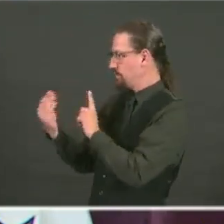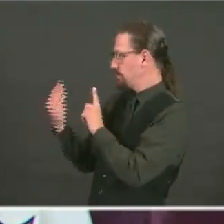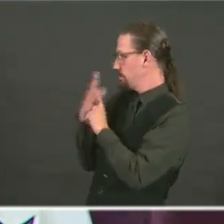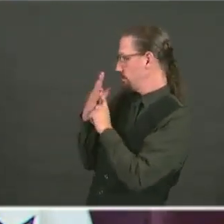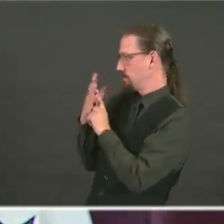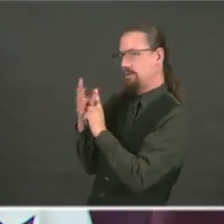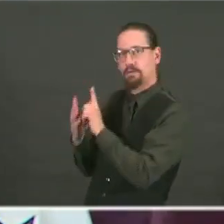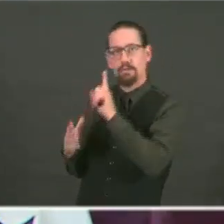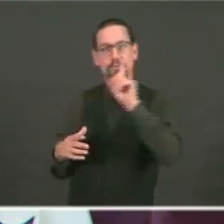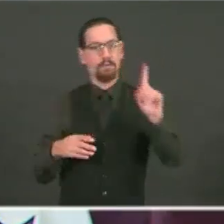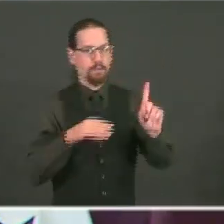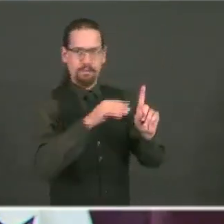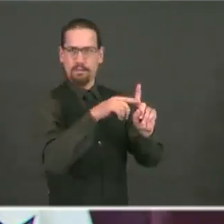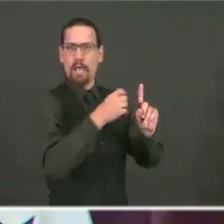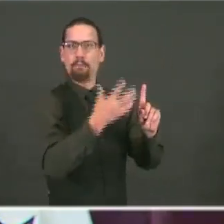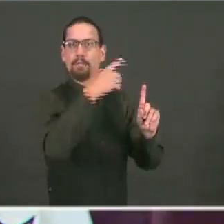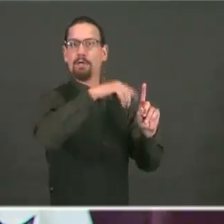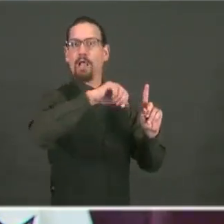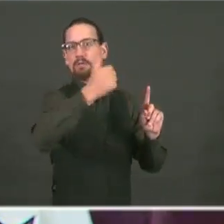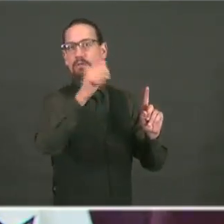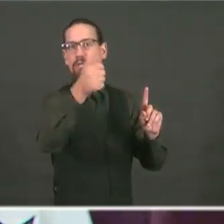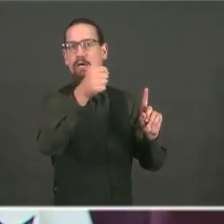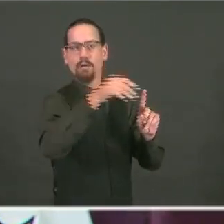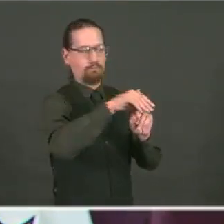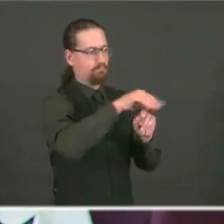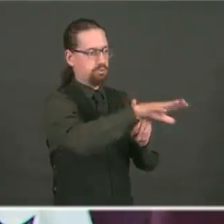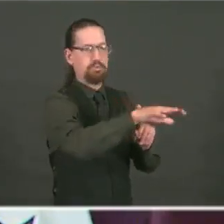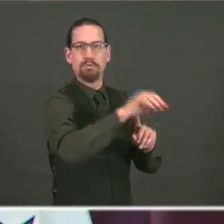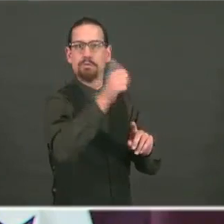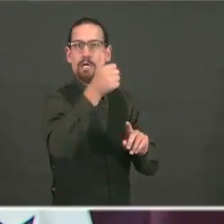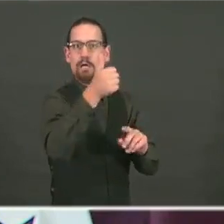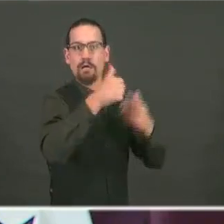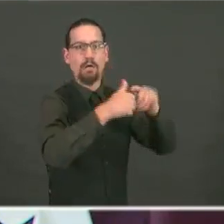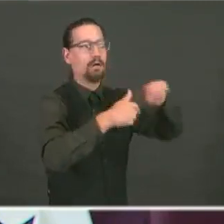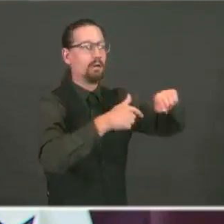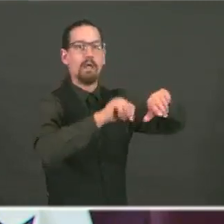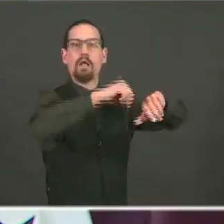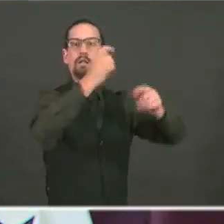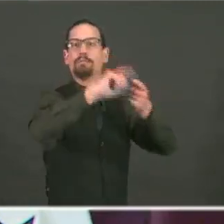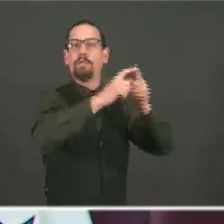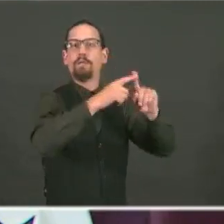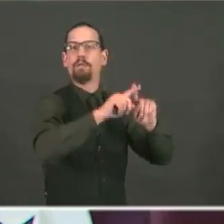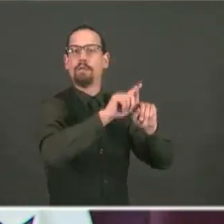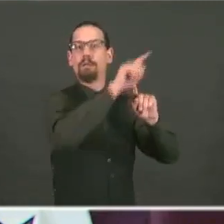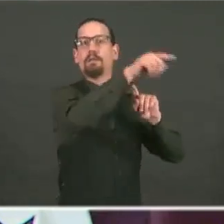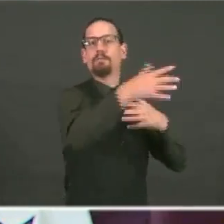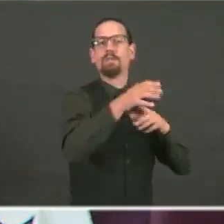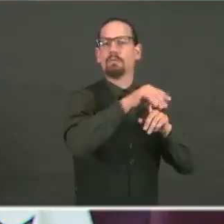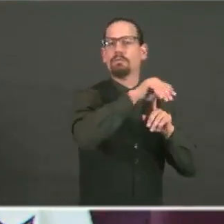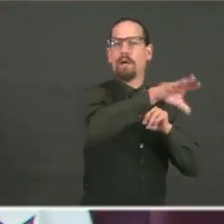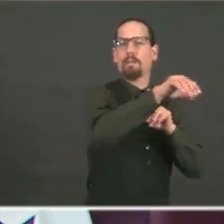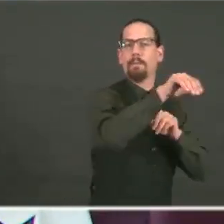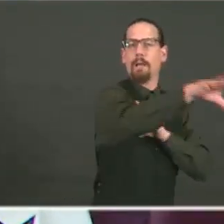I'M ASKING YOU, I KNOW IT HAS BEEN SEVEN MONTHS, WE ARE IMPOSING THESE RULES FOR A REASON AND IF YOU FOLLOW THEM,